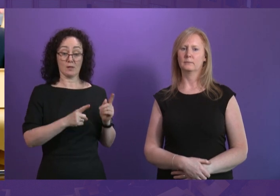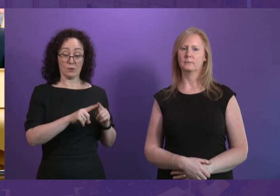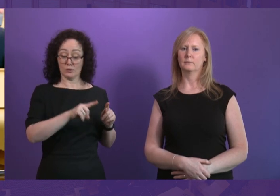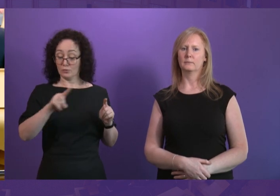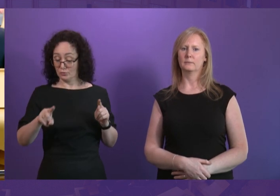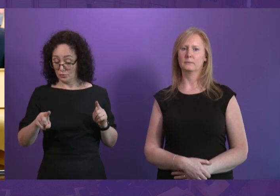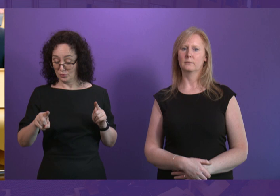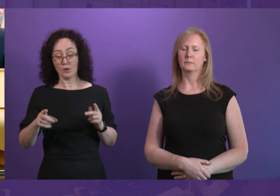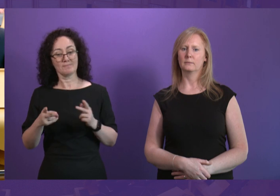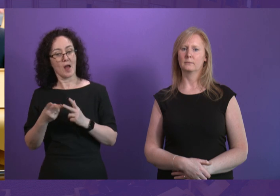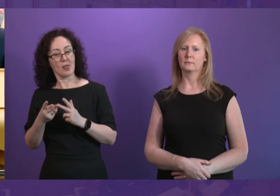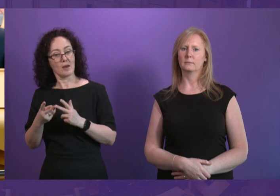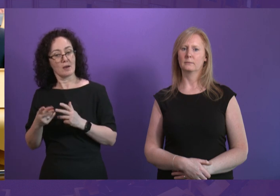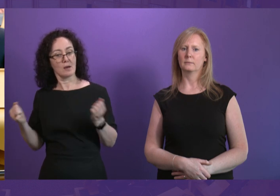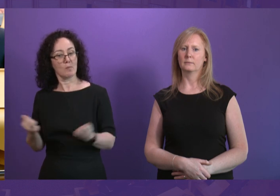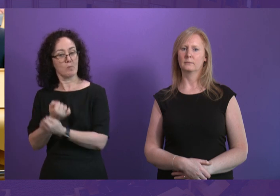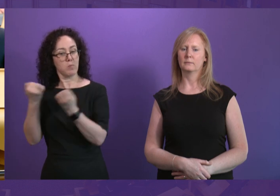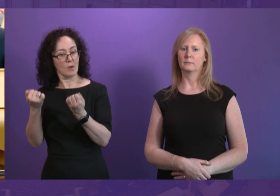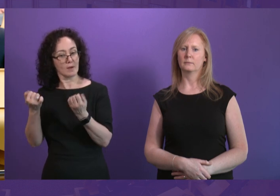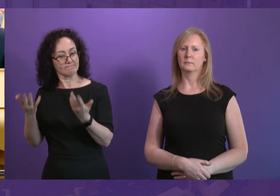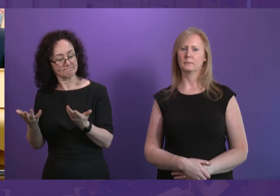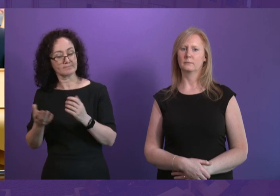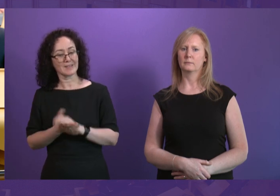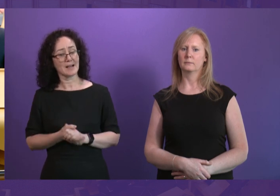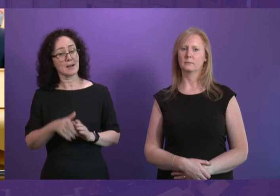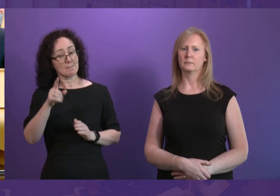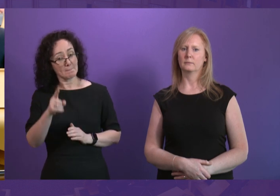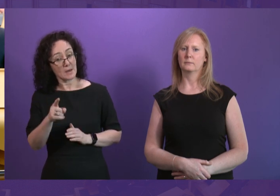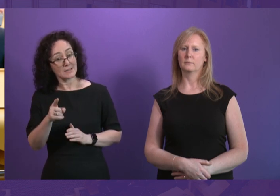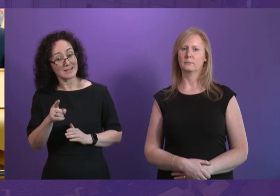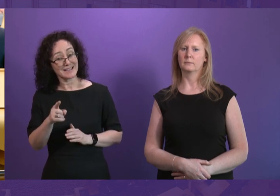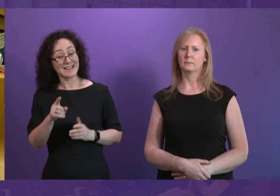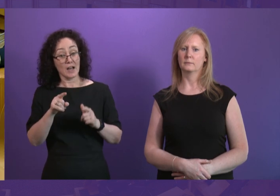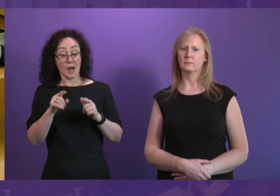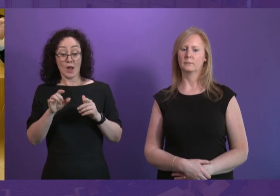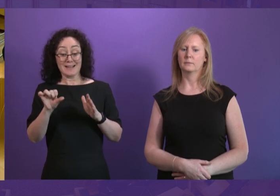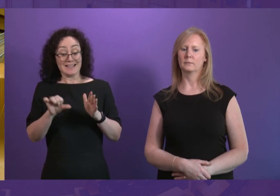ways. At the heart of our proposals is the concept of just transition, to make sure that